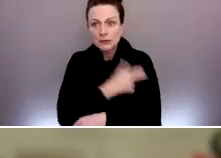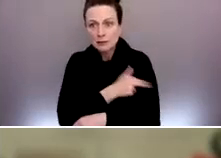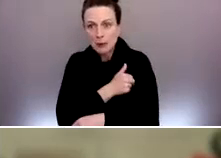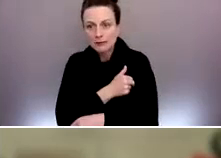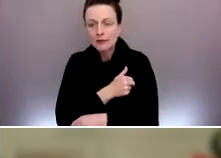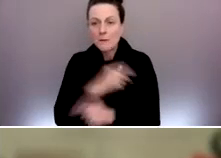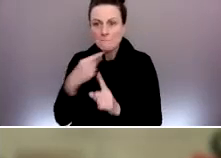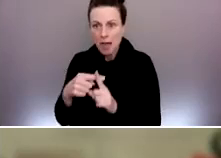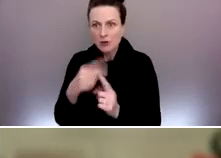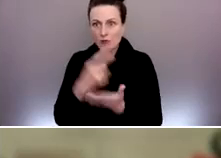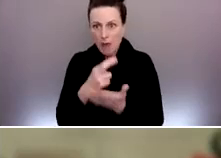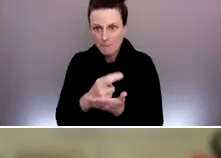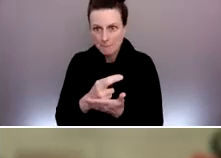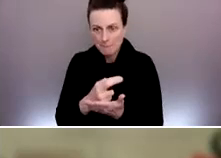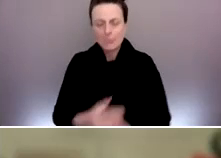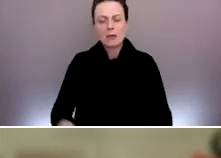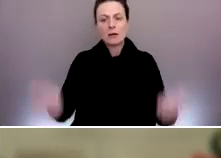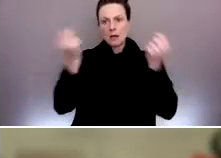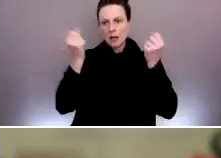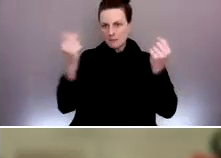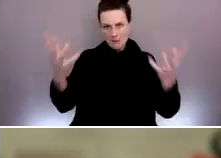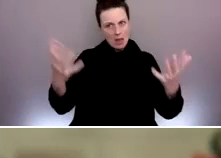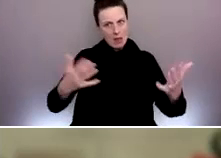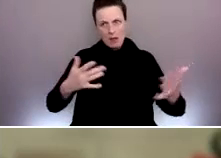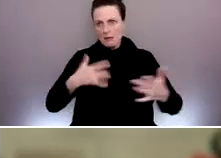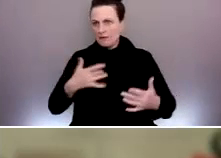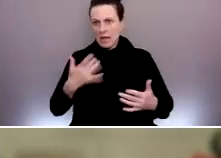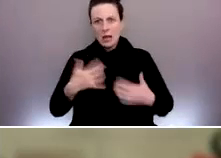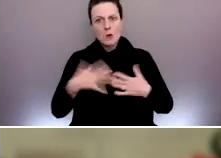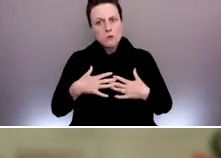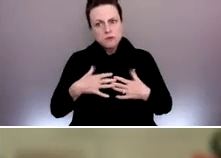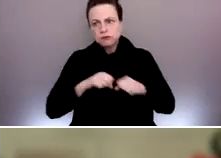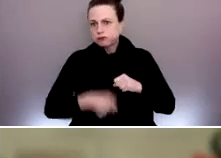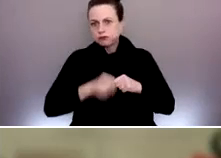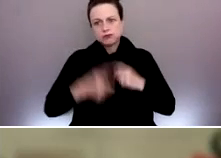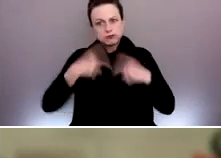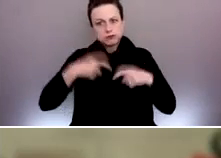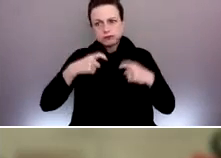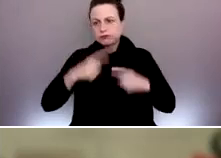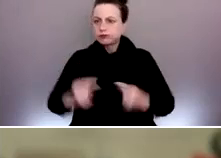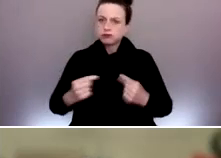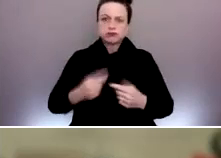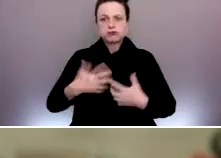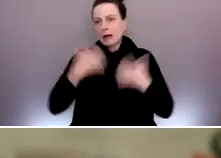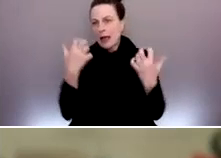there was so many emotions that I felt, so many tears, hurt, anger, and isolation.